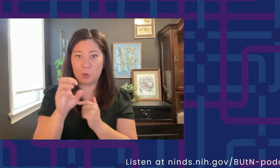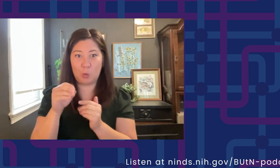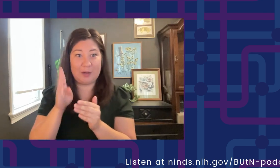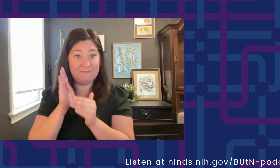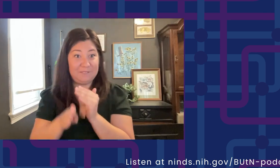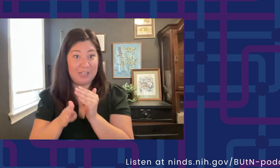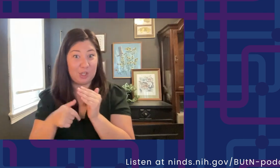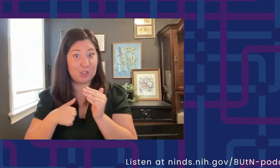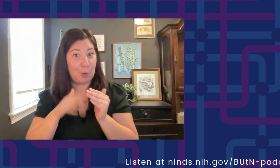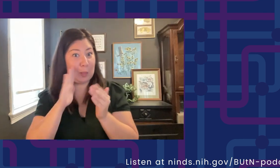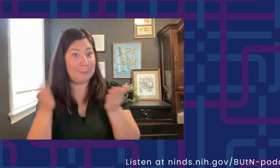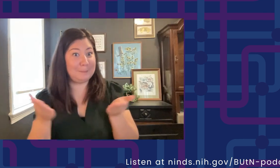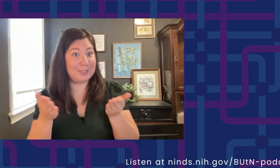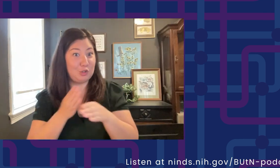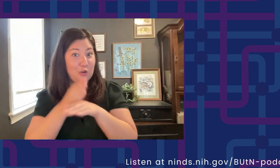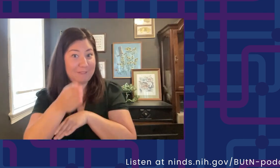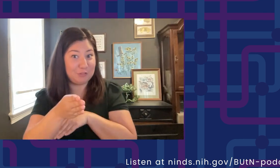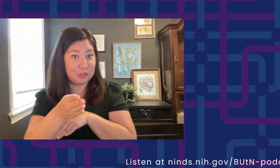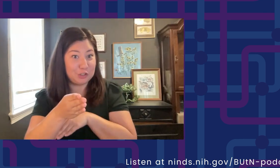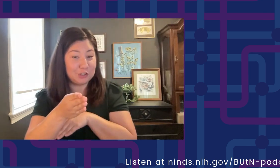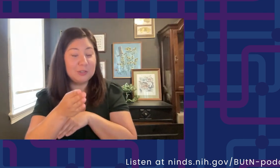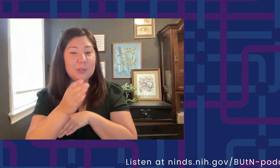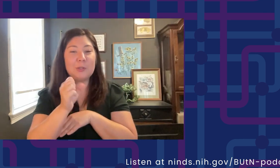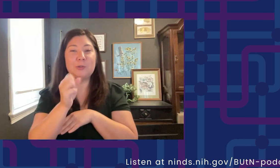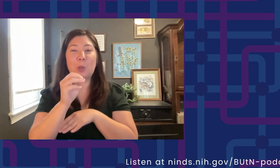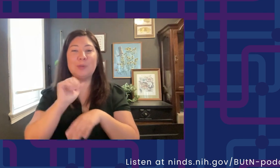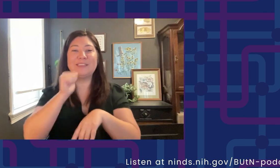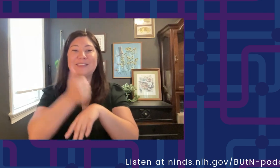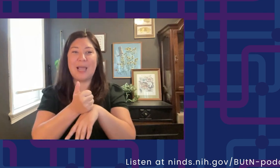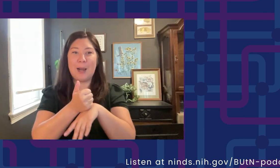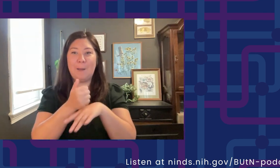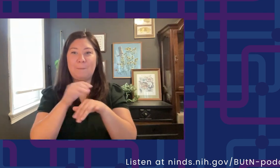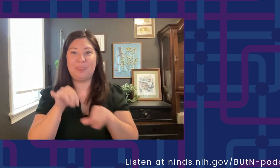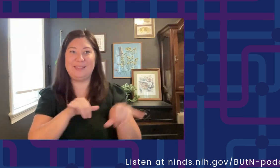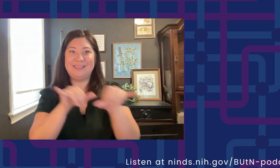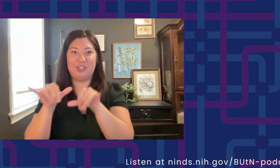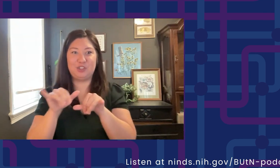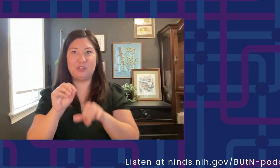I will take 3 questions at this time, and at the end, I'll be here to answer any of your questions.